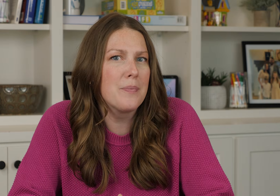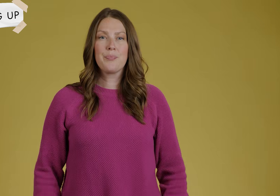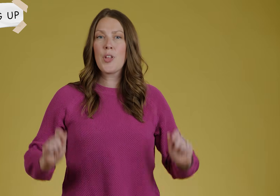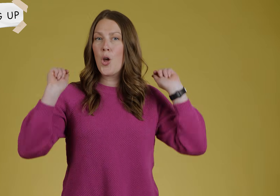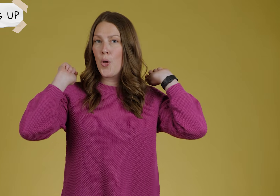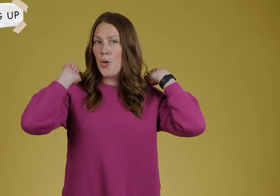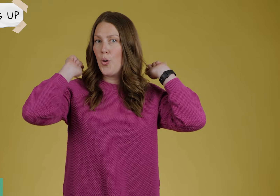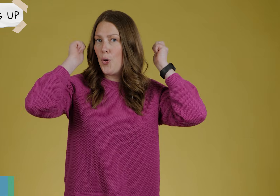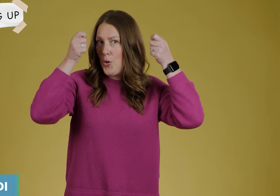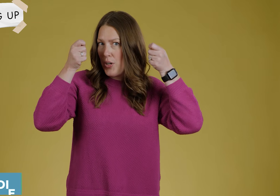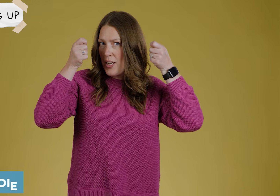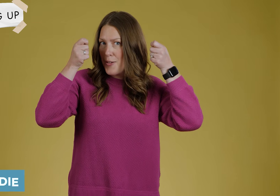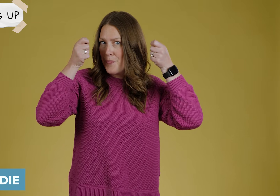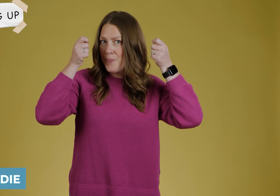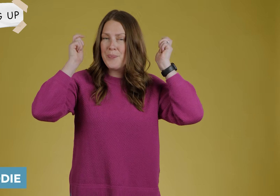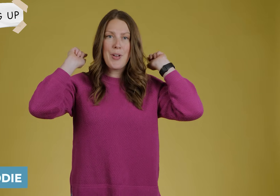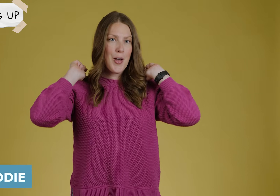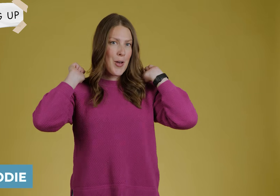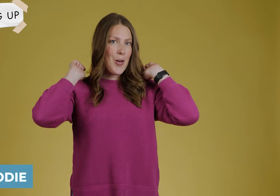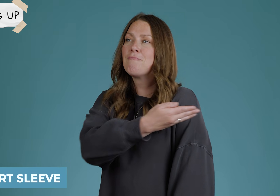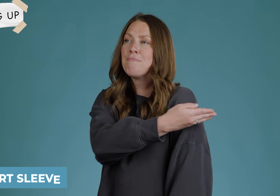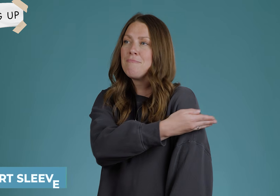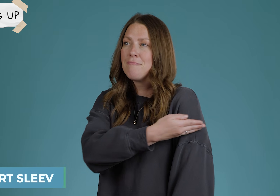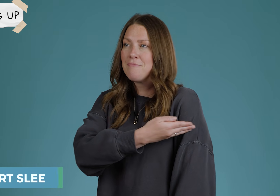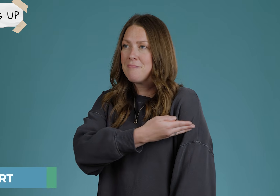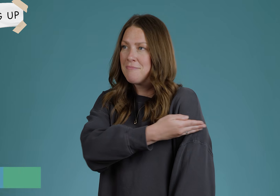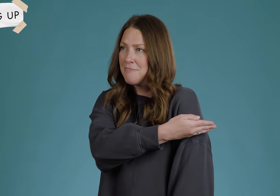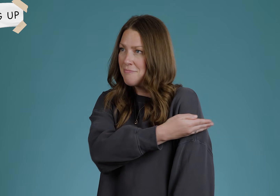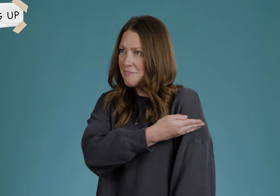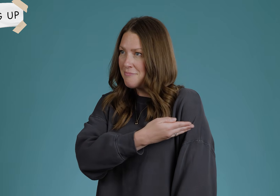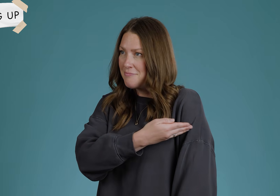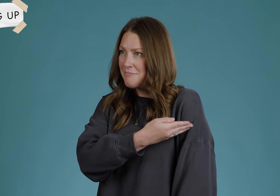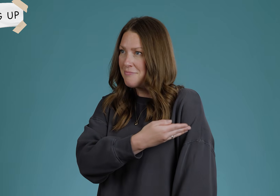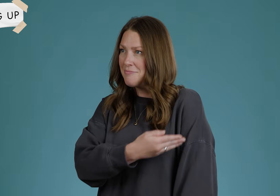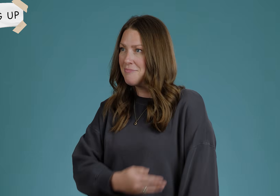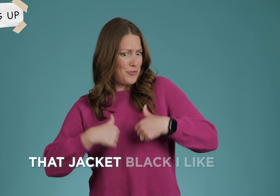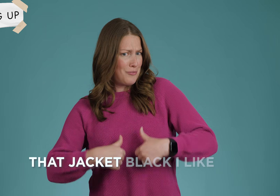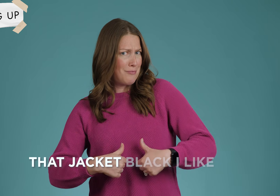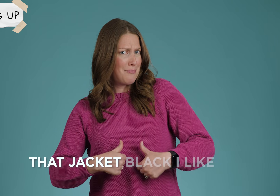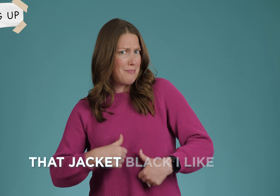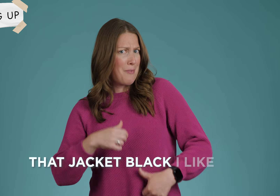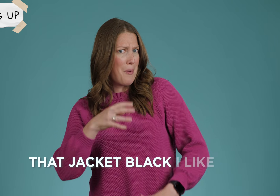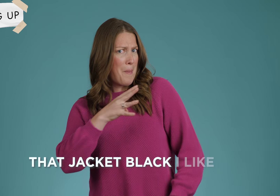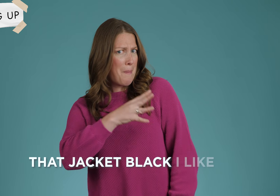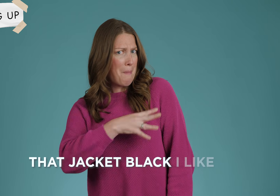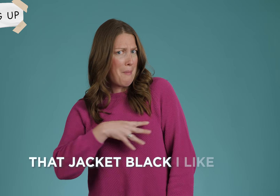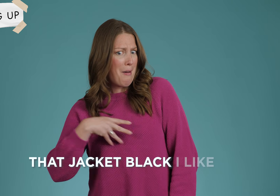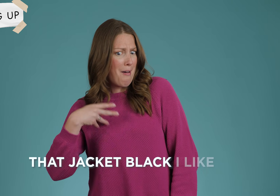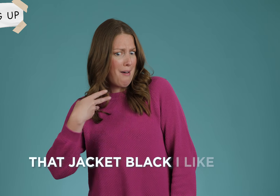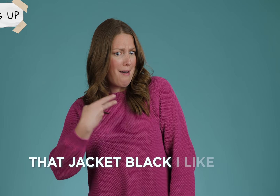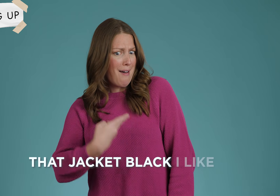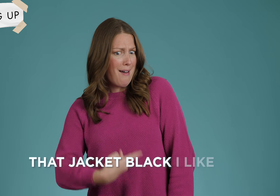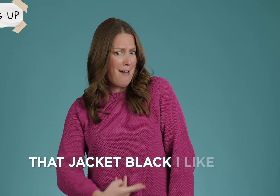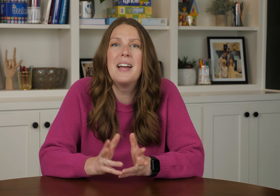You'll learn a bunch of new vocabulary, plus how to talk about styles and fit using ASL.